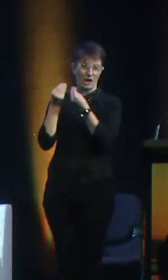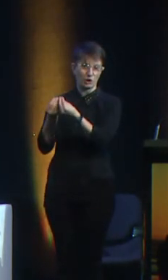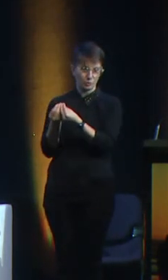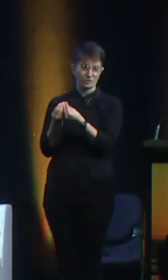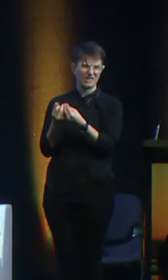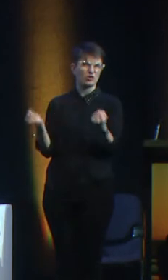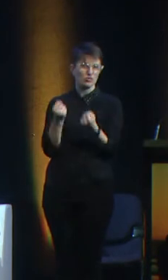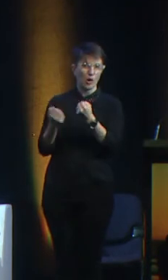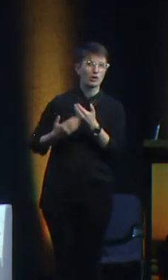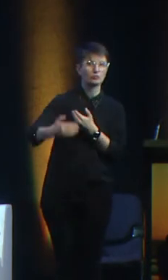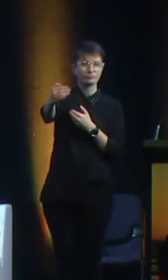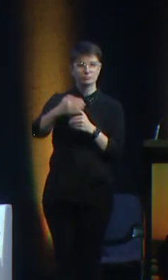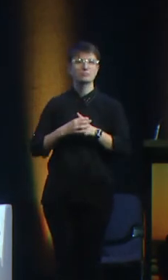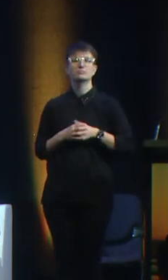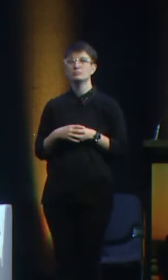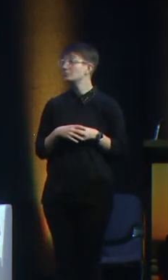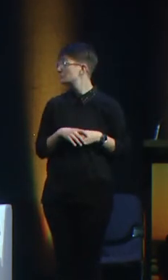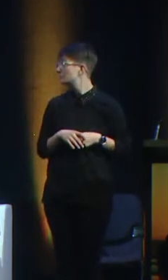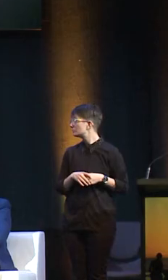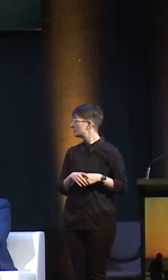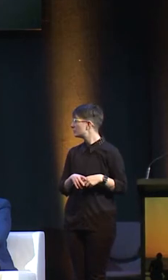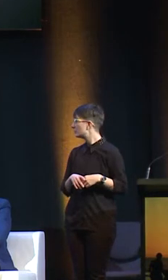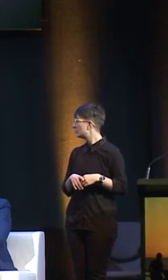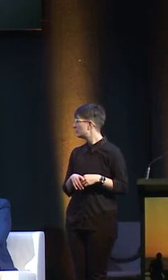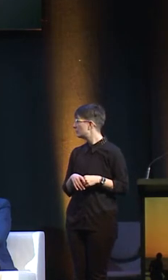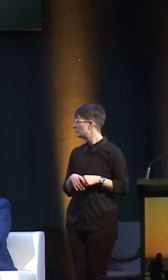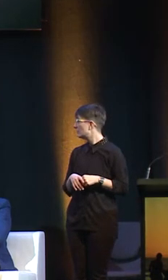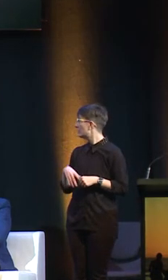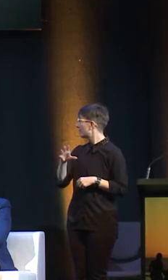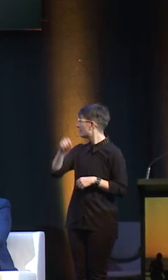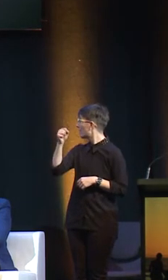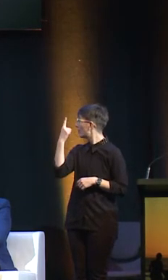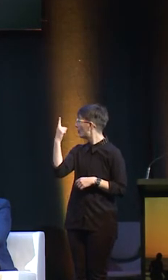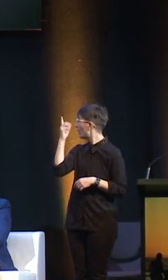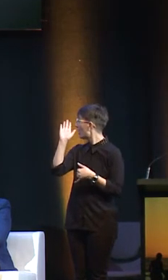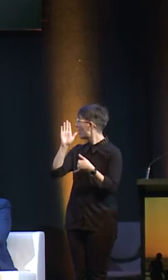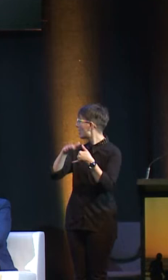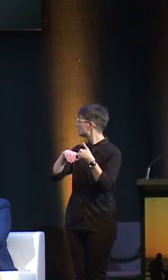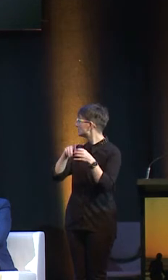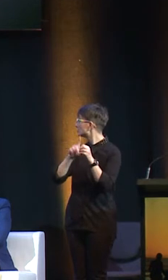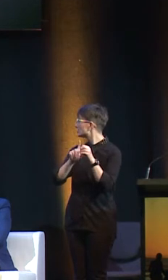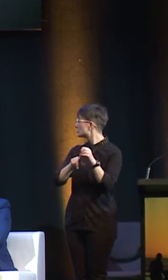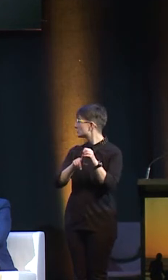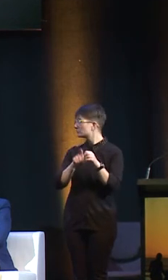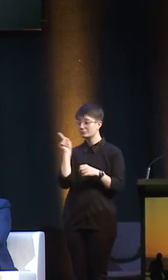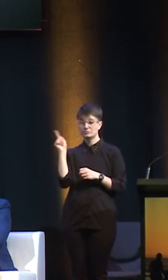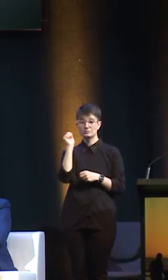Grant: Yep thank you. We'll just pick up one last question and that's question number three